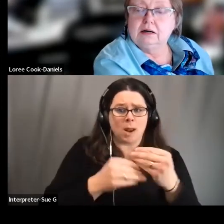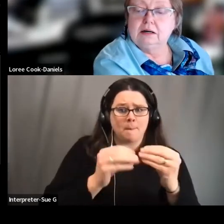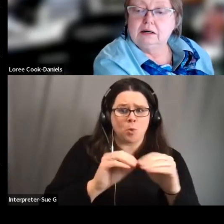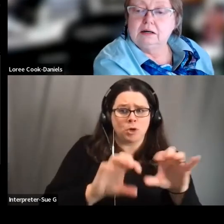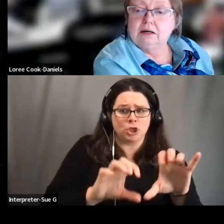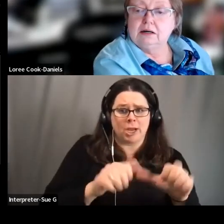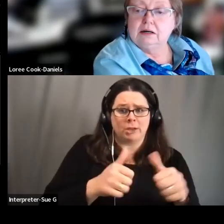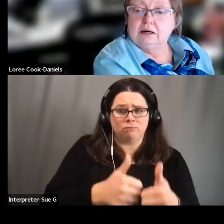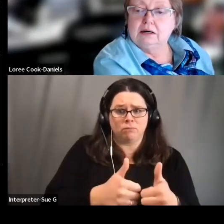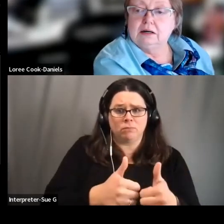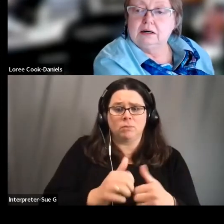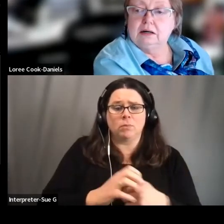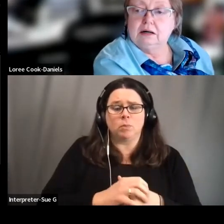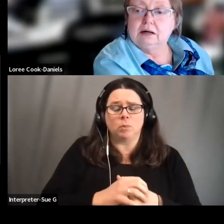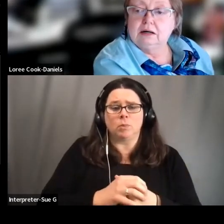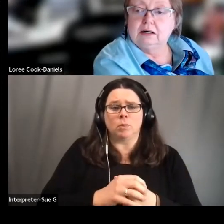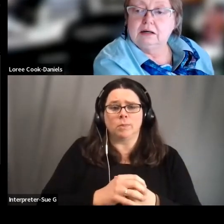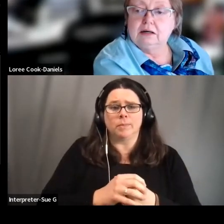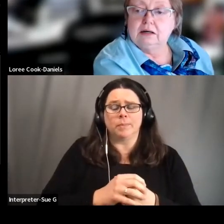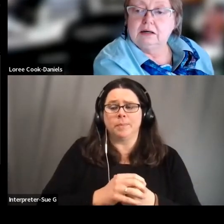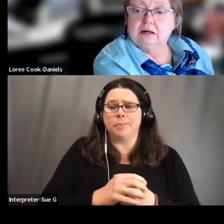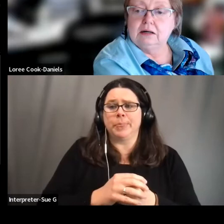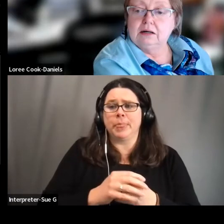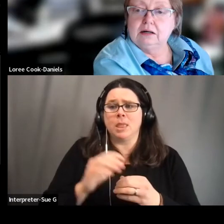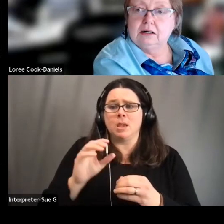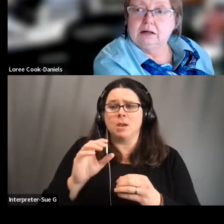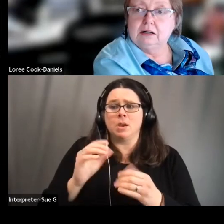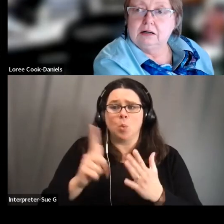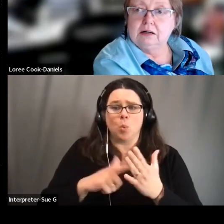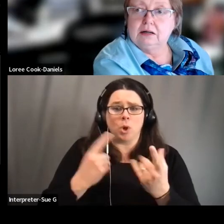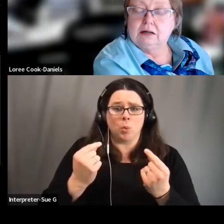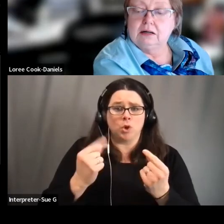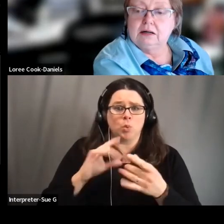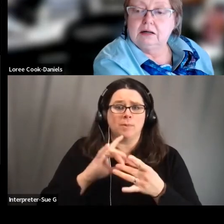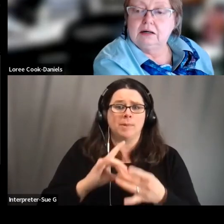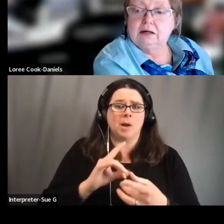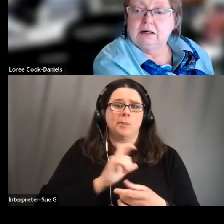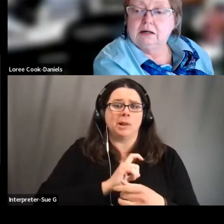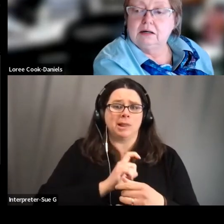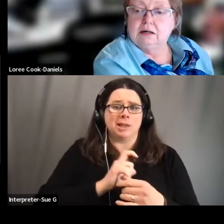or the Google Doc, that's great. So what can we do around police misconduct?